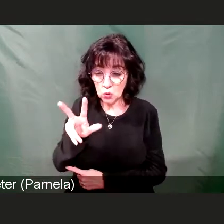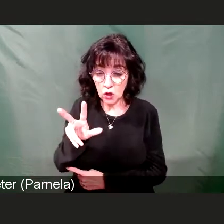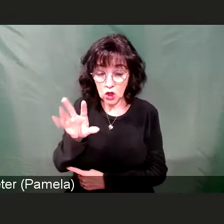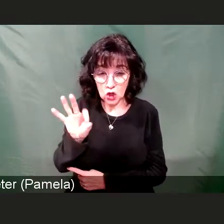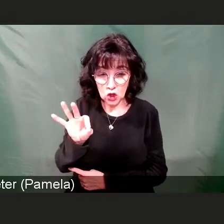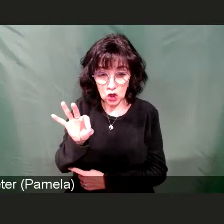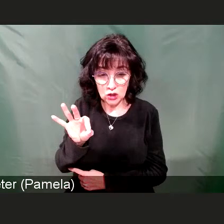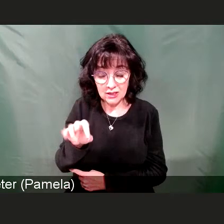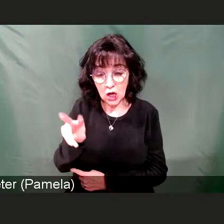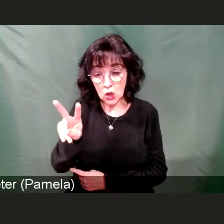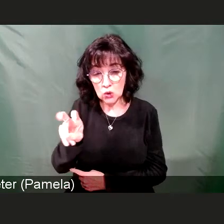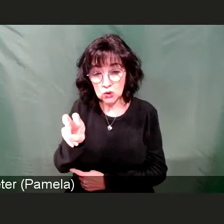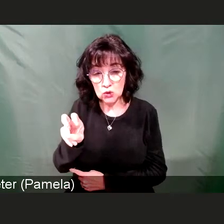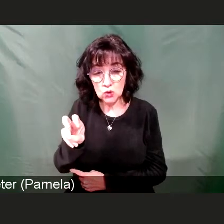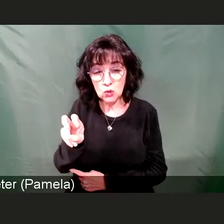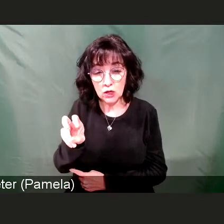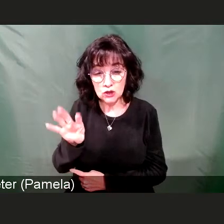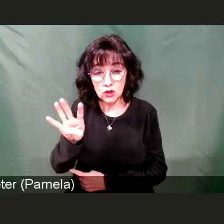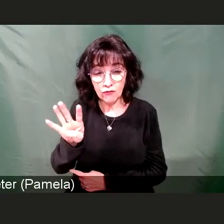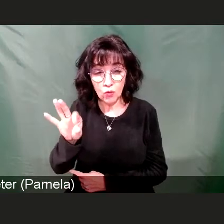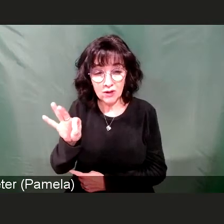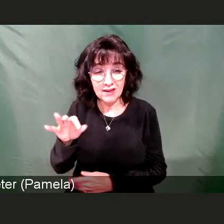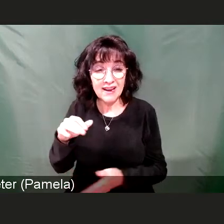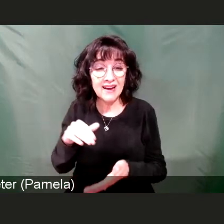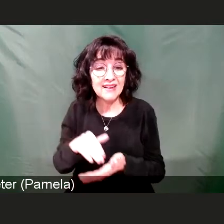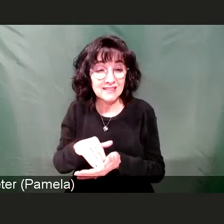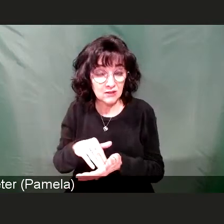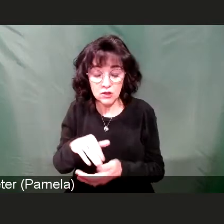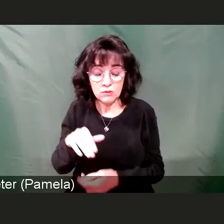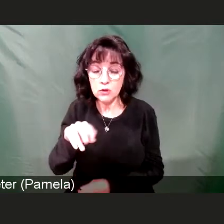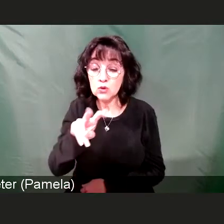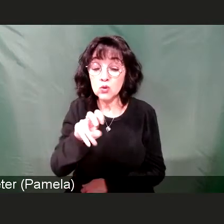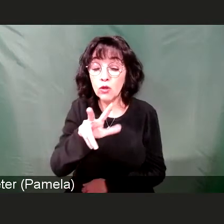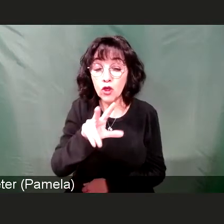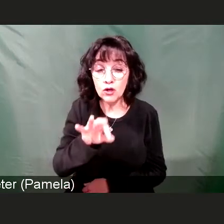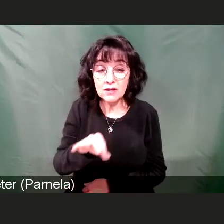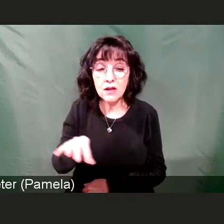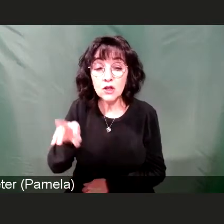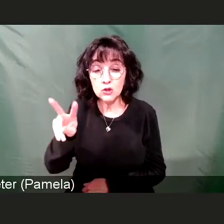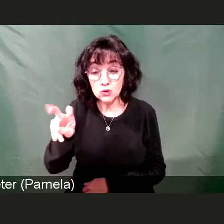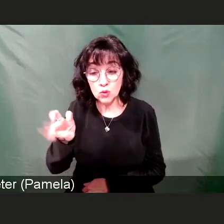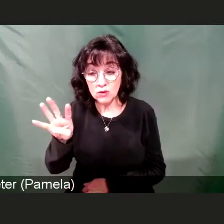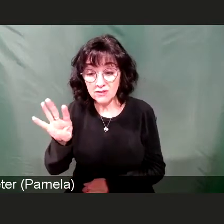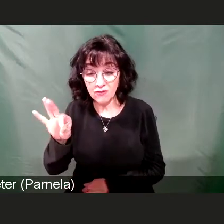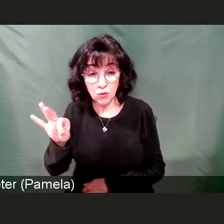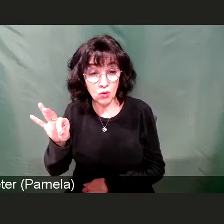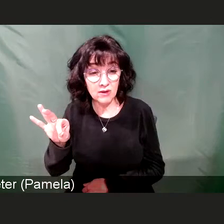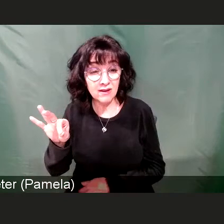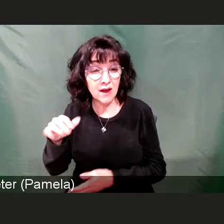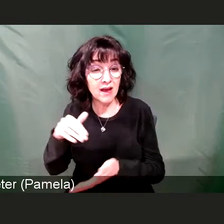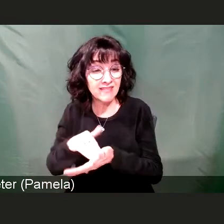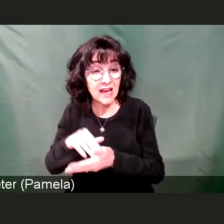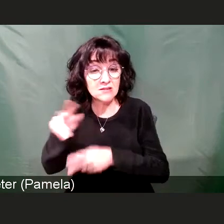that live in our County. Out of those 240,000 people, approximately 30% of those